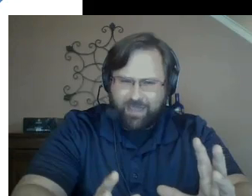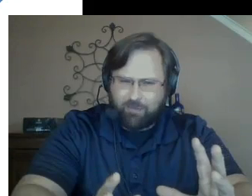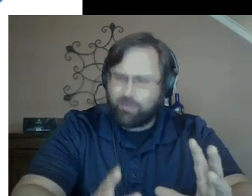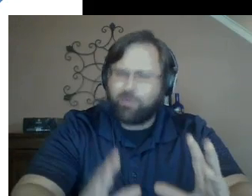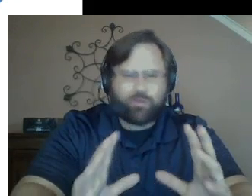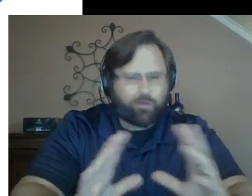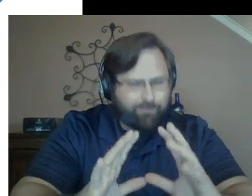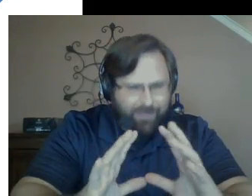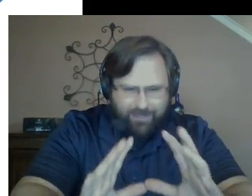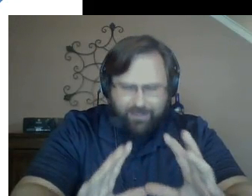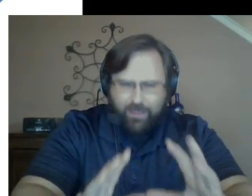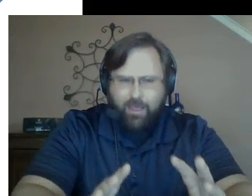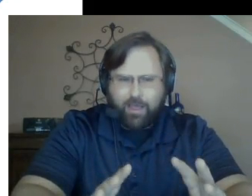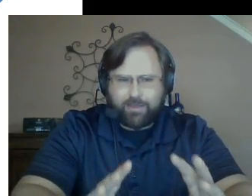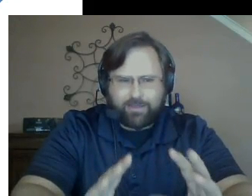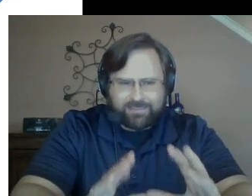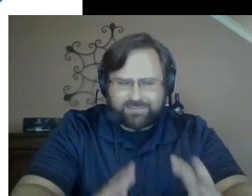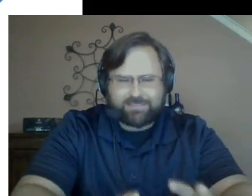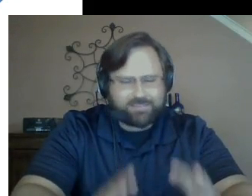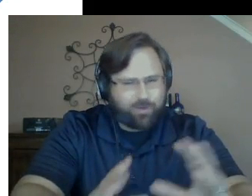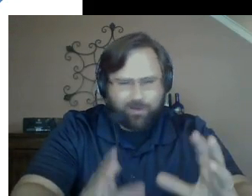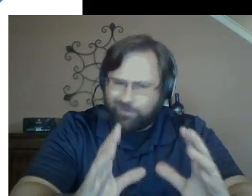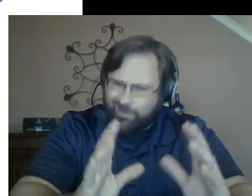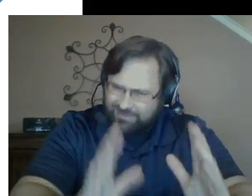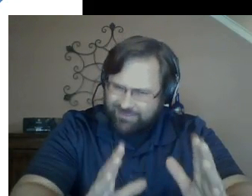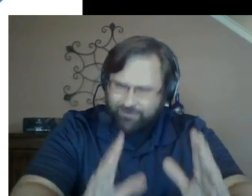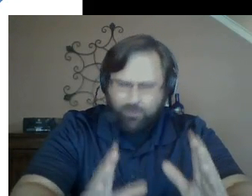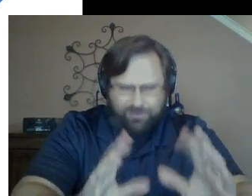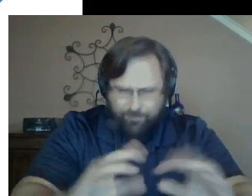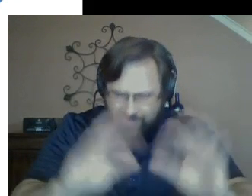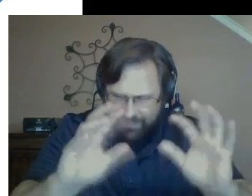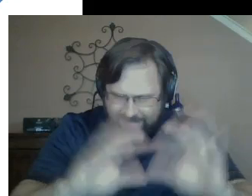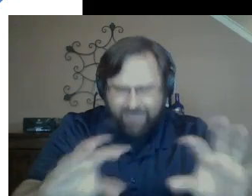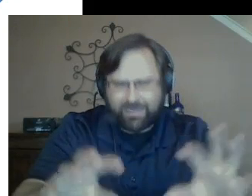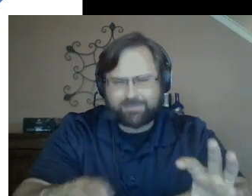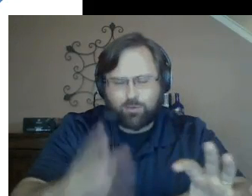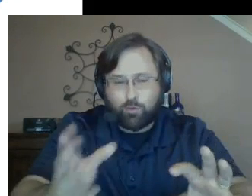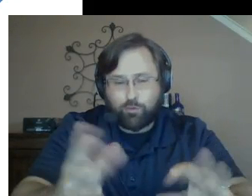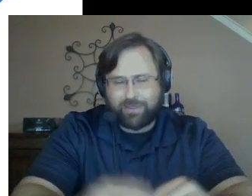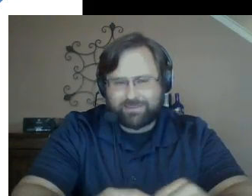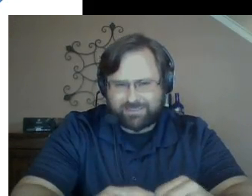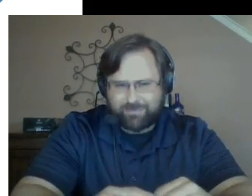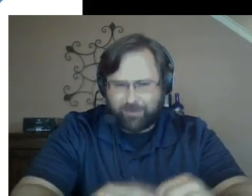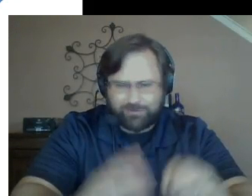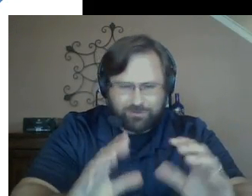out there are many instances where it's difficult to put the exact ASL word order into this pattern